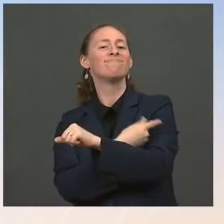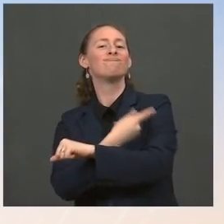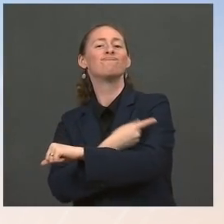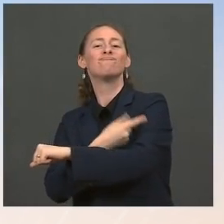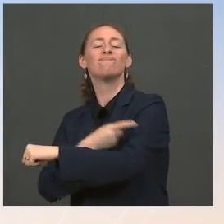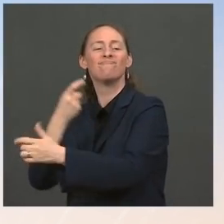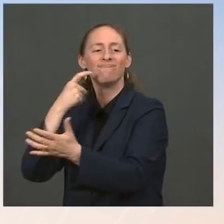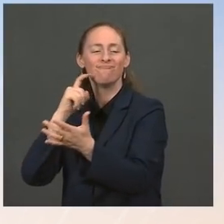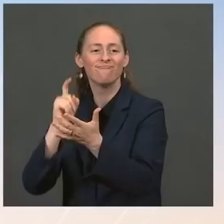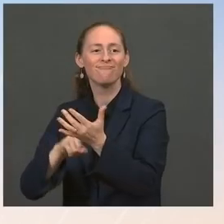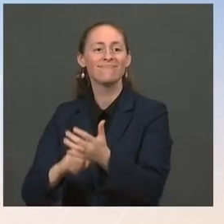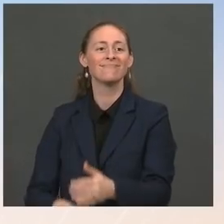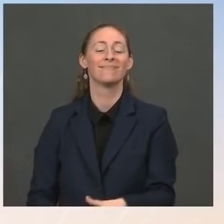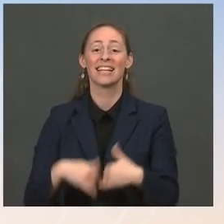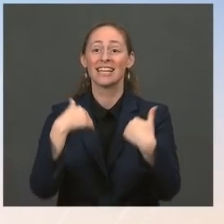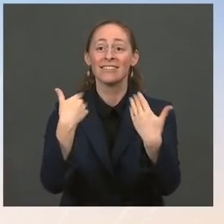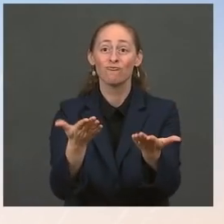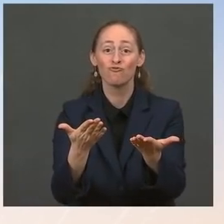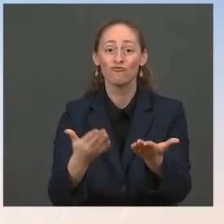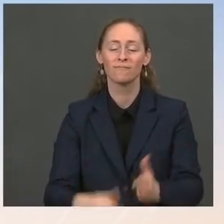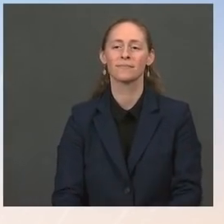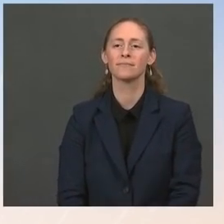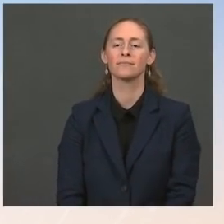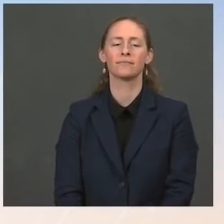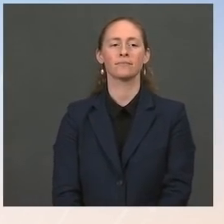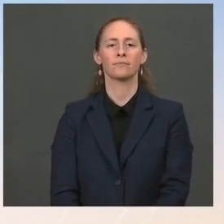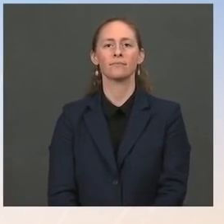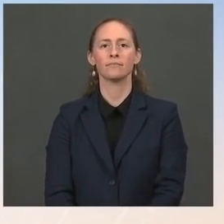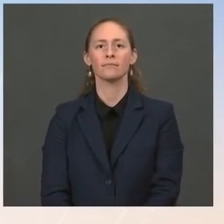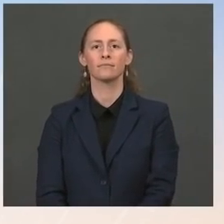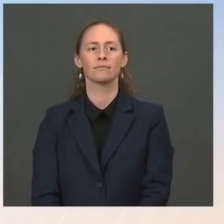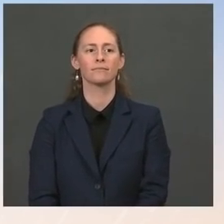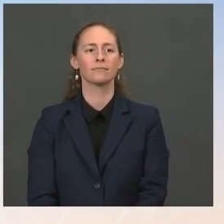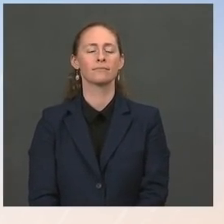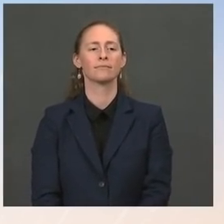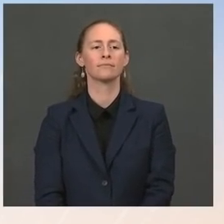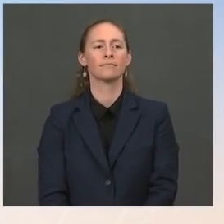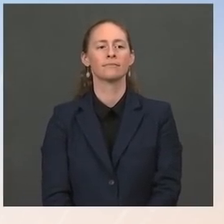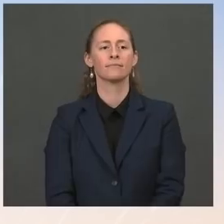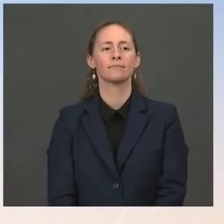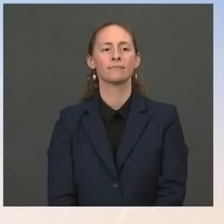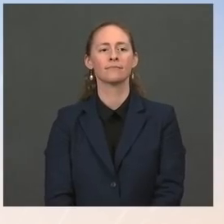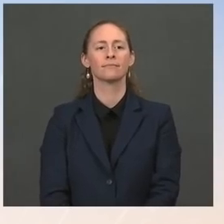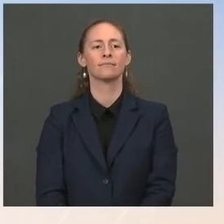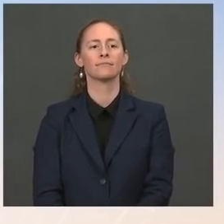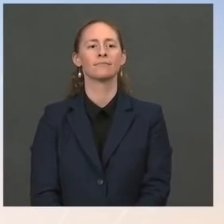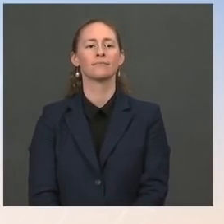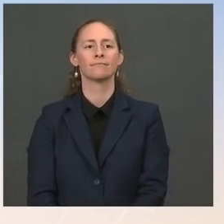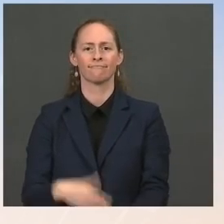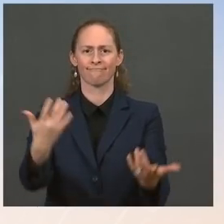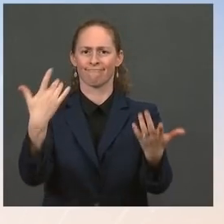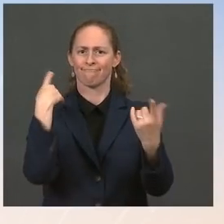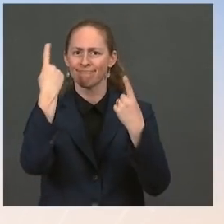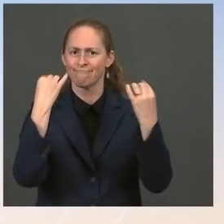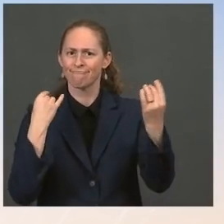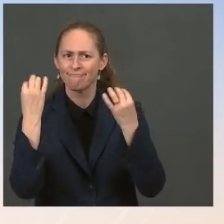The Press: Thanks, Jen. I was hoping to get you to weigh in on three different debt limit scenarios since there's so many -- Ms. Psaki: Great. >> The Press: -- developing.